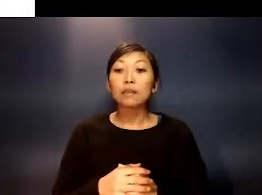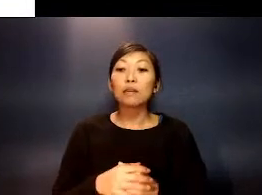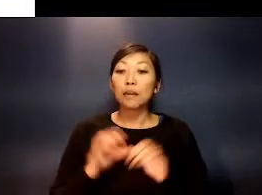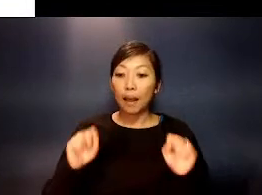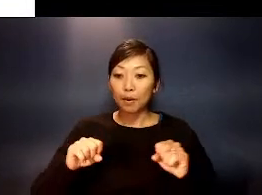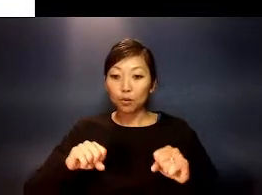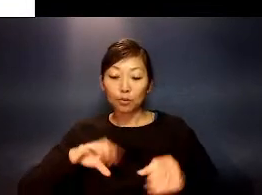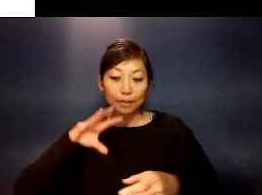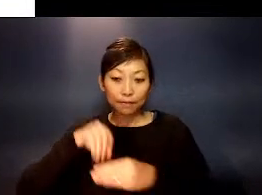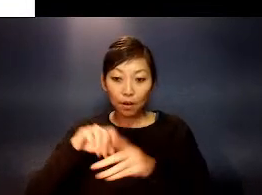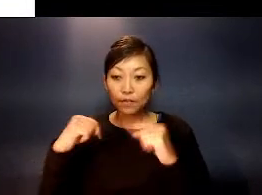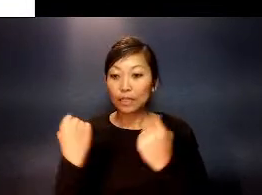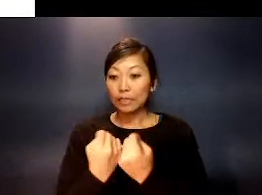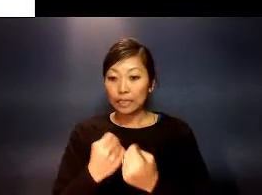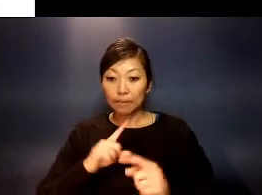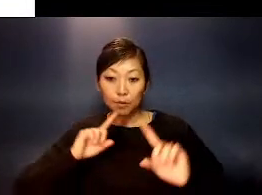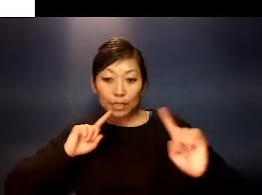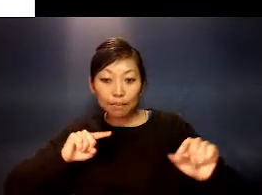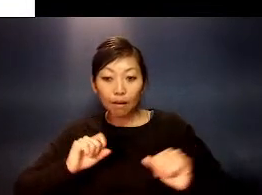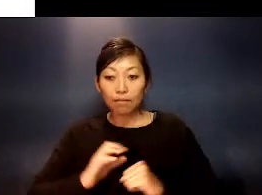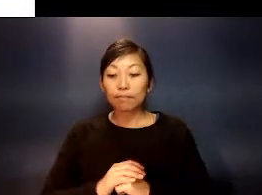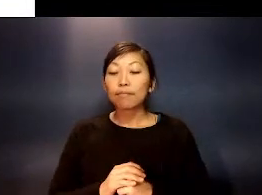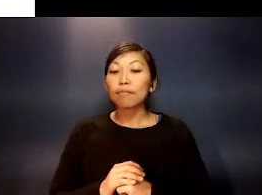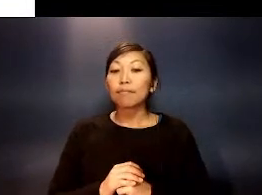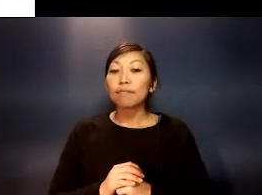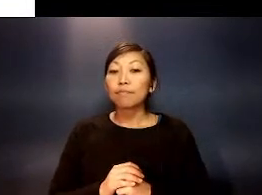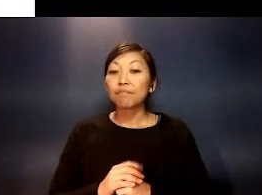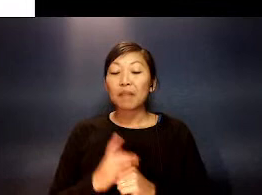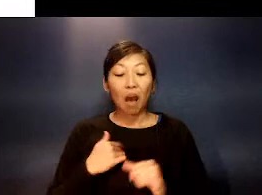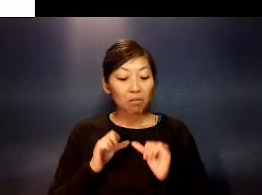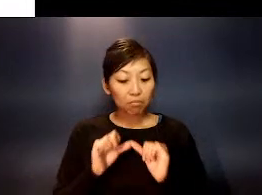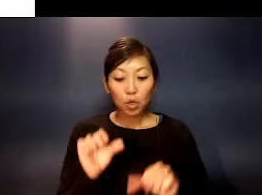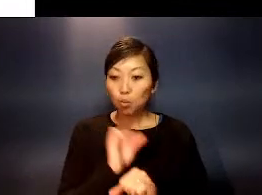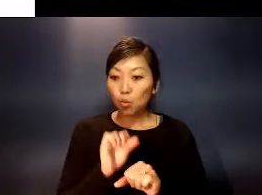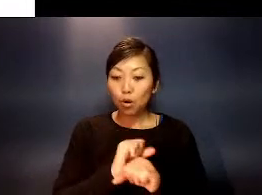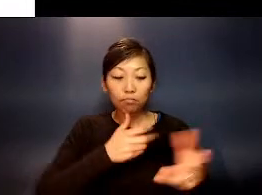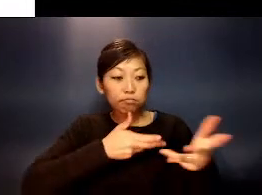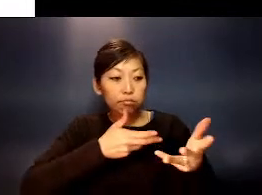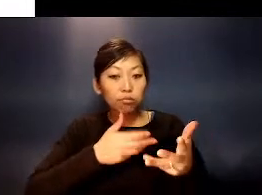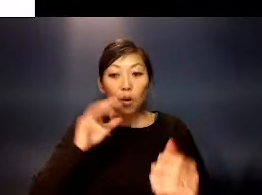NEW YEAR AND THE REMINDER OF THE ARP BUDGETING. THIS MONEY IS GOING TO THE NOTIFICATION AND THE